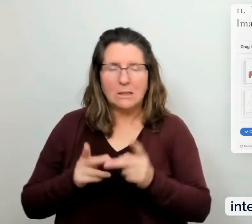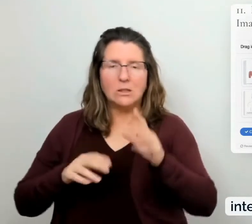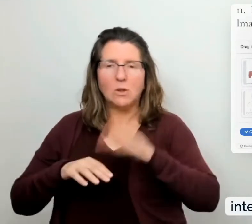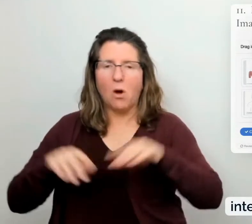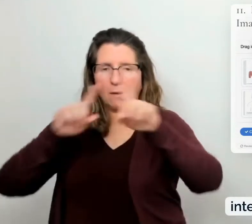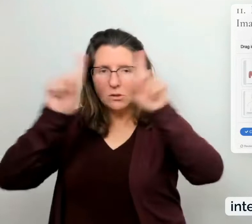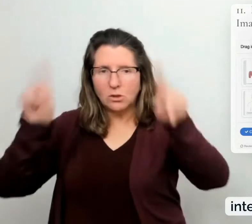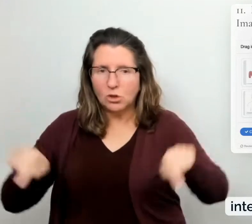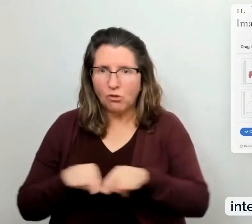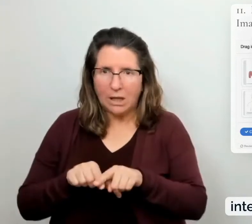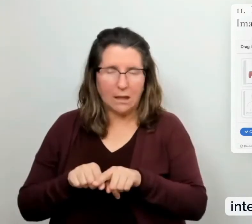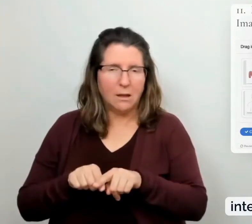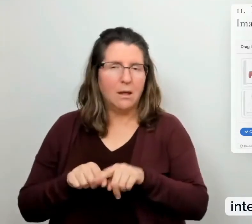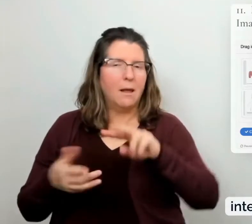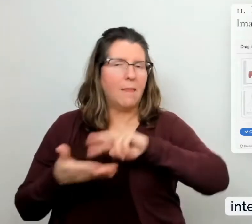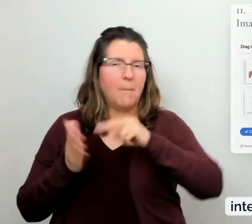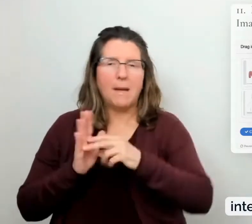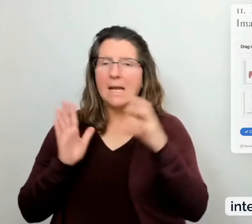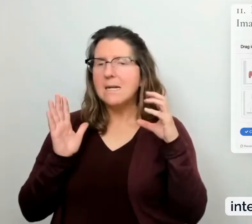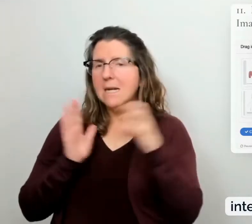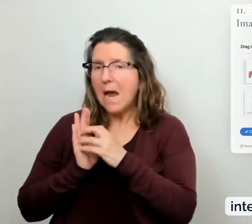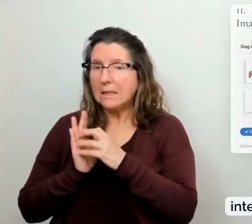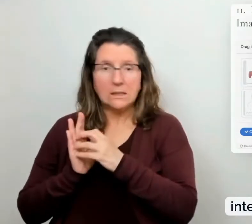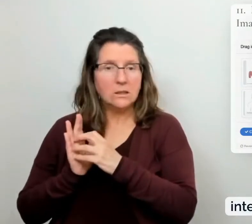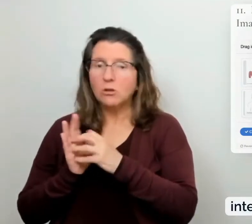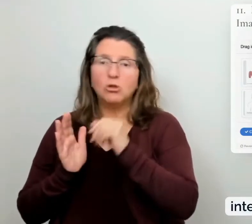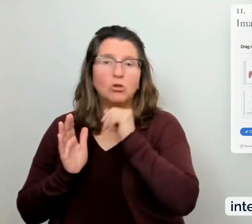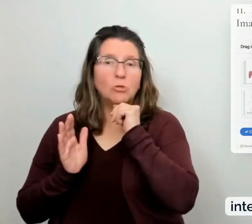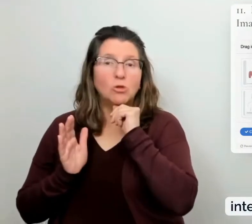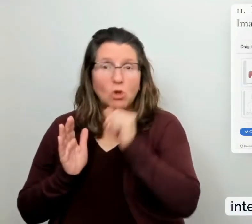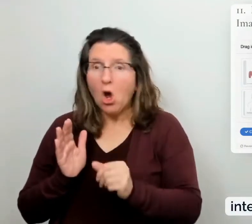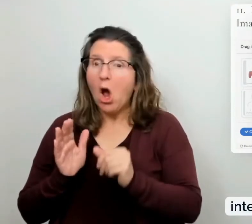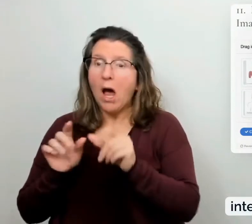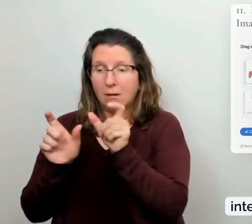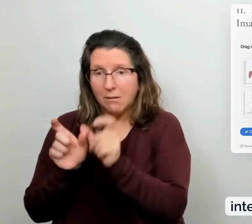This allows you to design and use visual representations and image-based interactions.